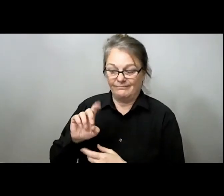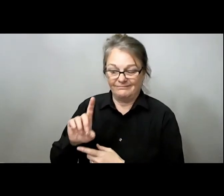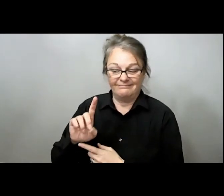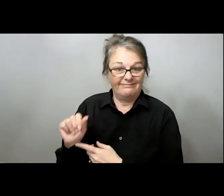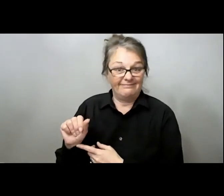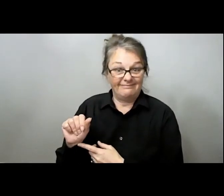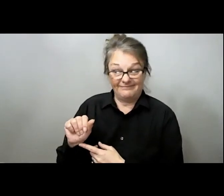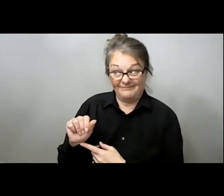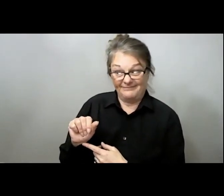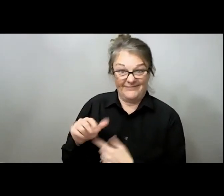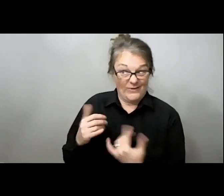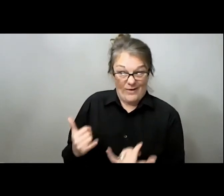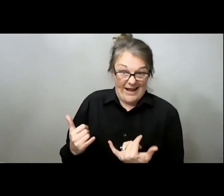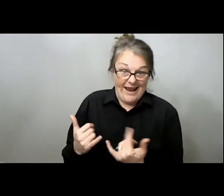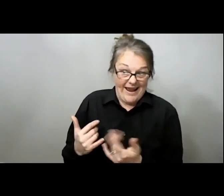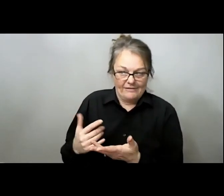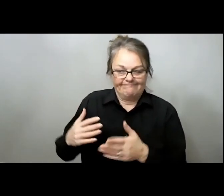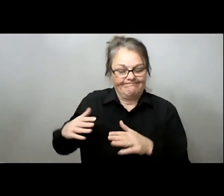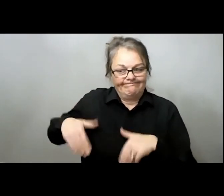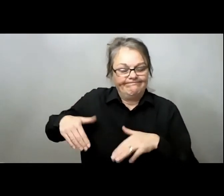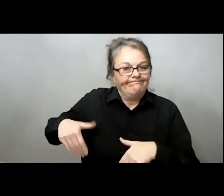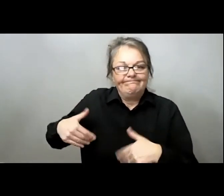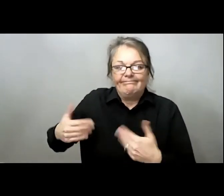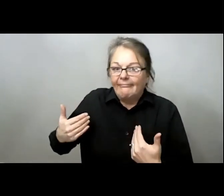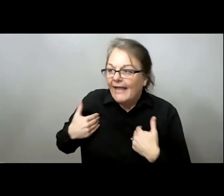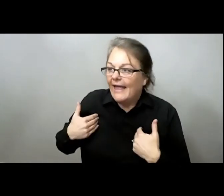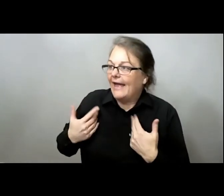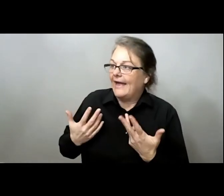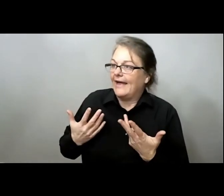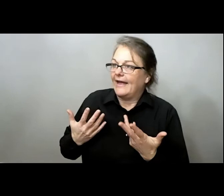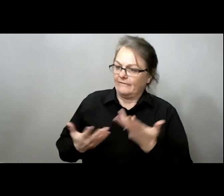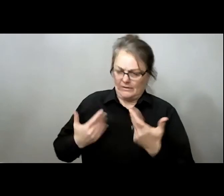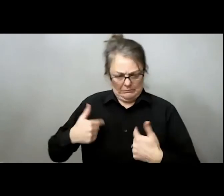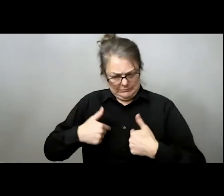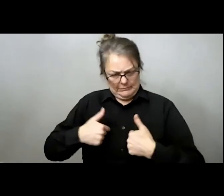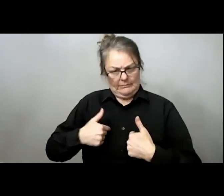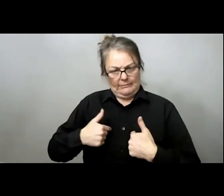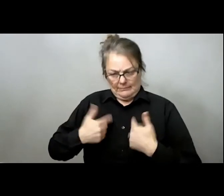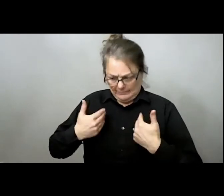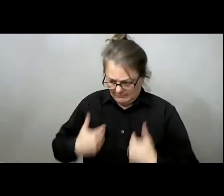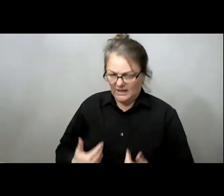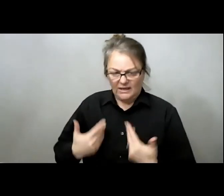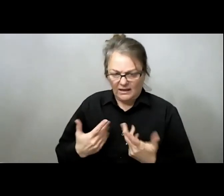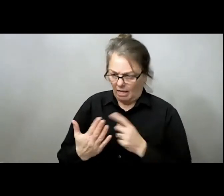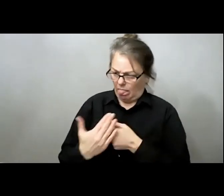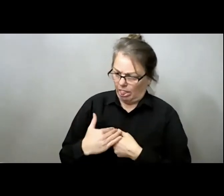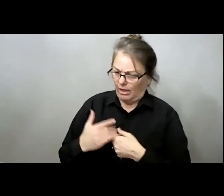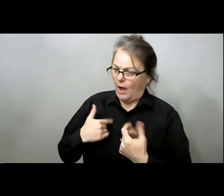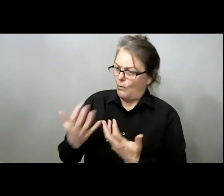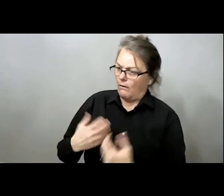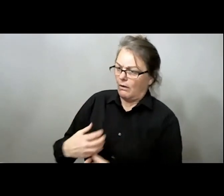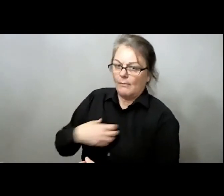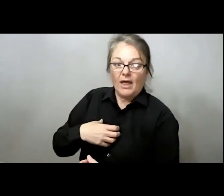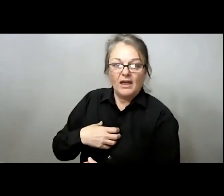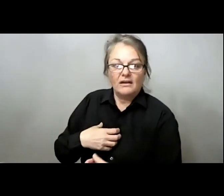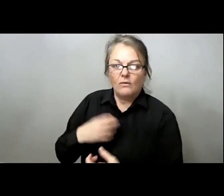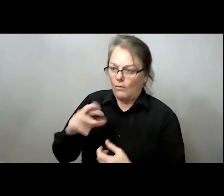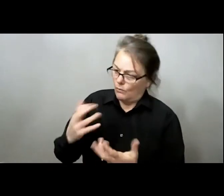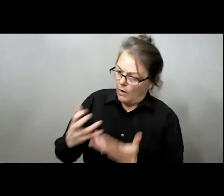DOESN'T HAVE A PROCESS OR A MECHANISM TO FILE INDIVIDUAL COMPLAINTS OR GET INDIVIDUAL REMEDIES.